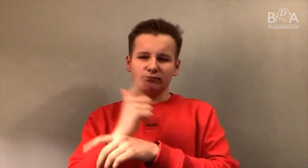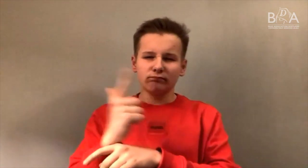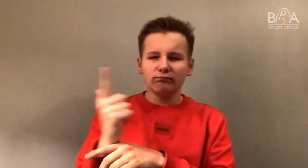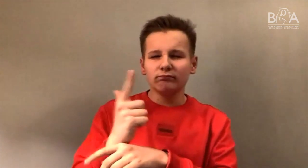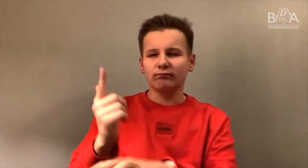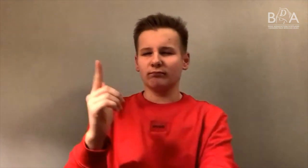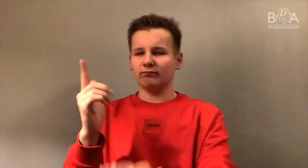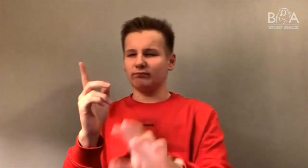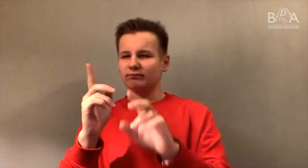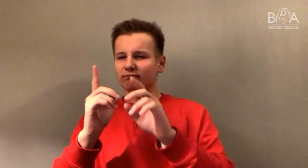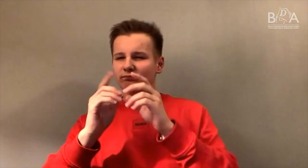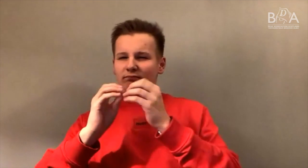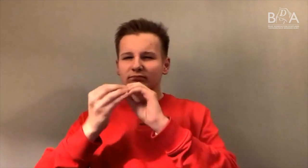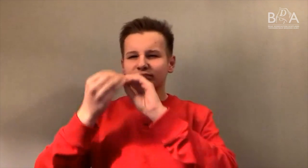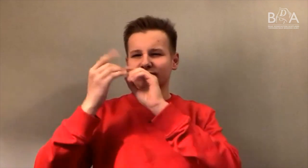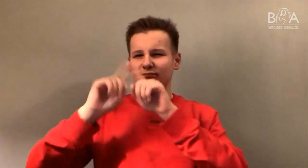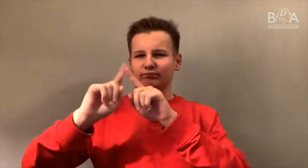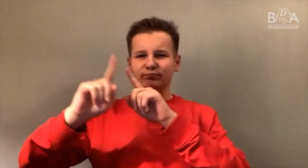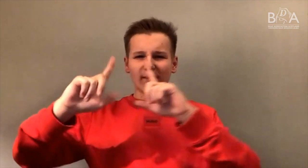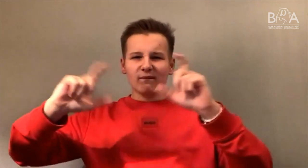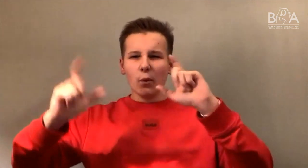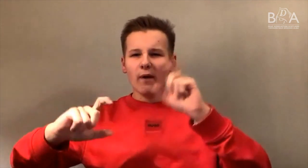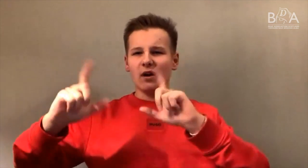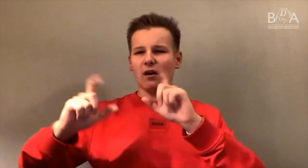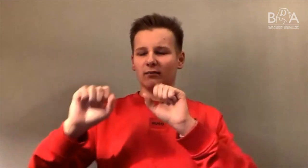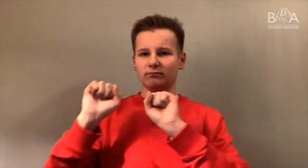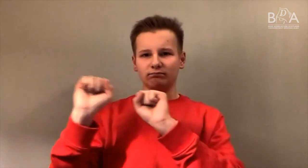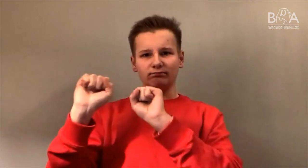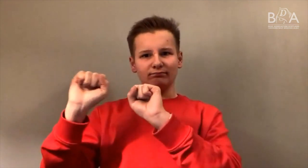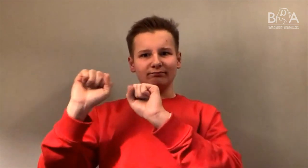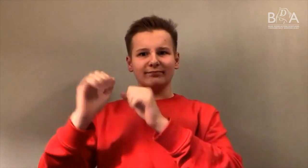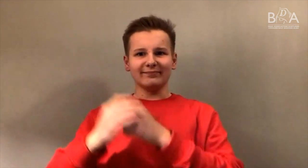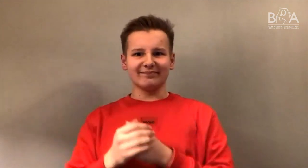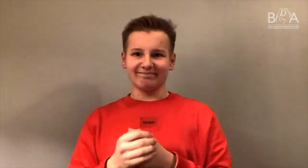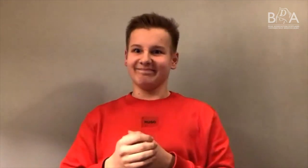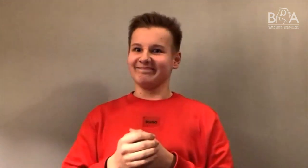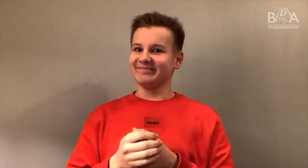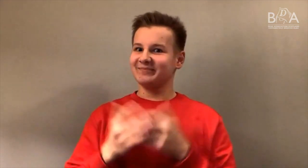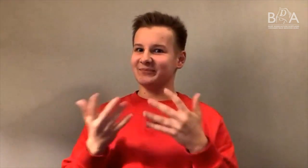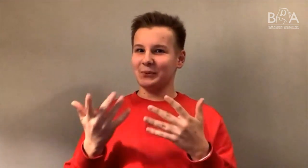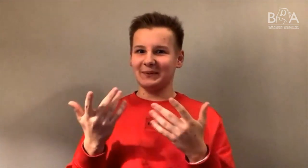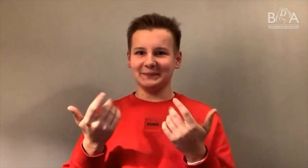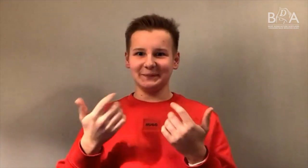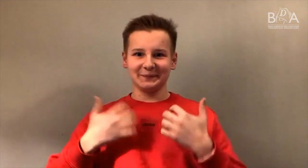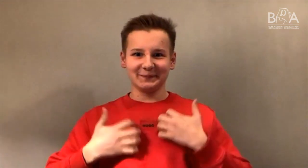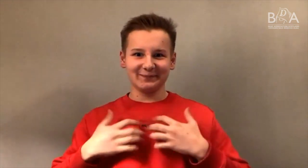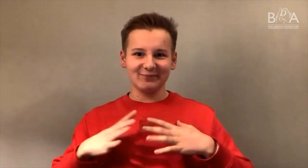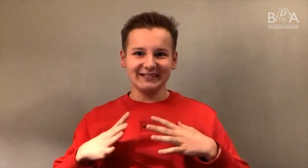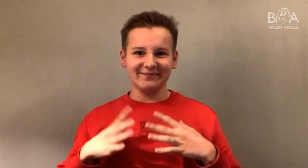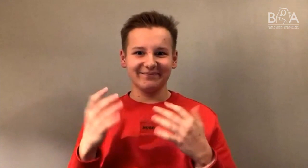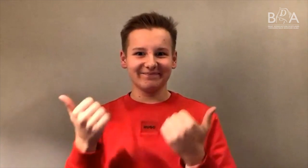amazing, filmmaker and photographer here tonight. I’m so excited to start